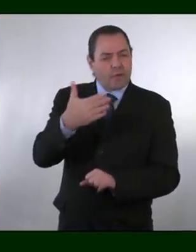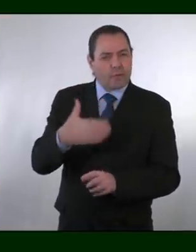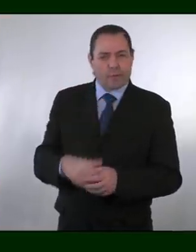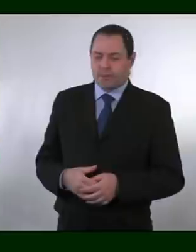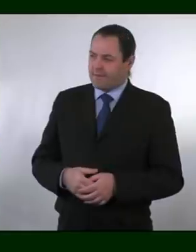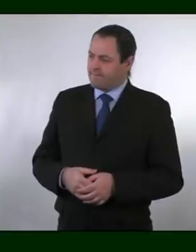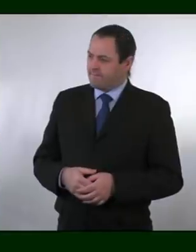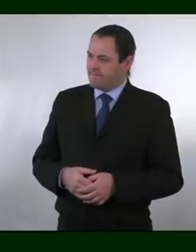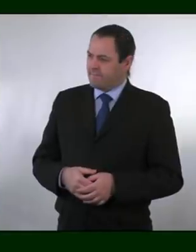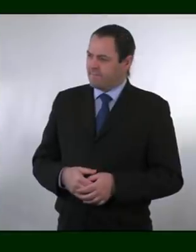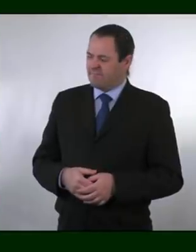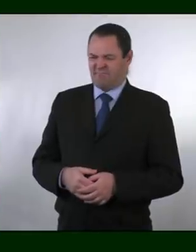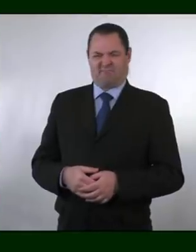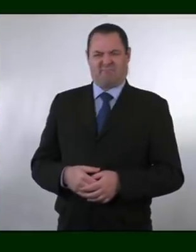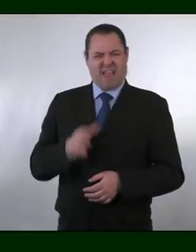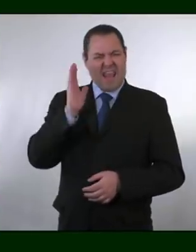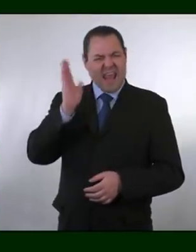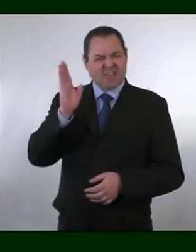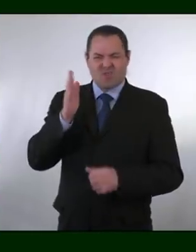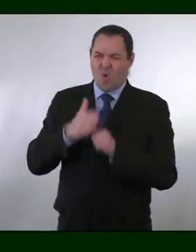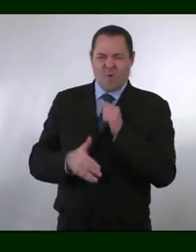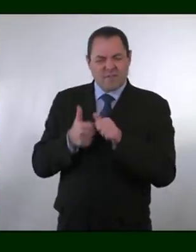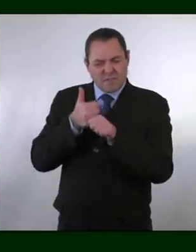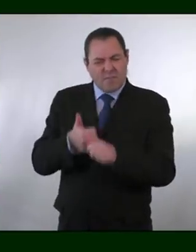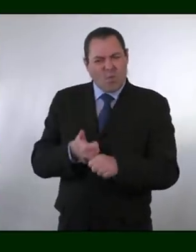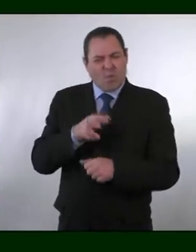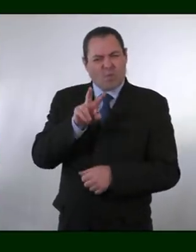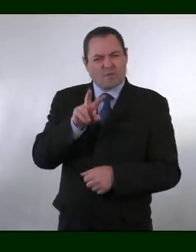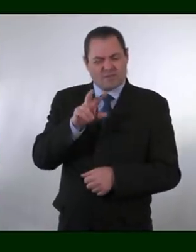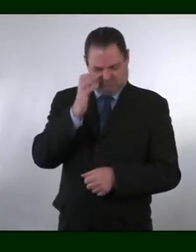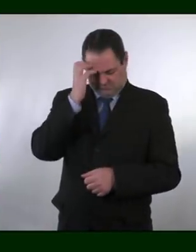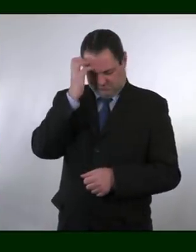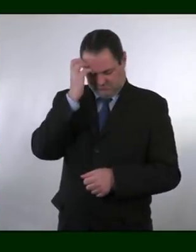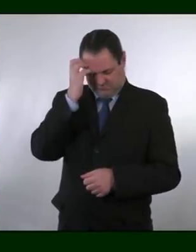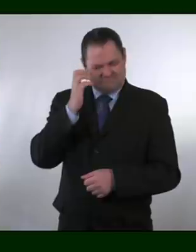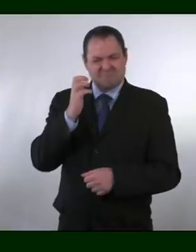I am not going to take lectures on support—the lockdown measures were passed the other week